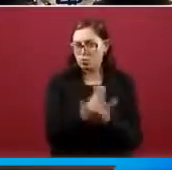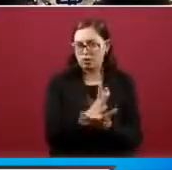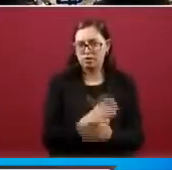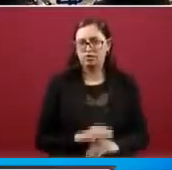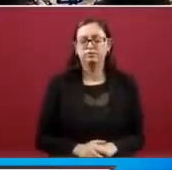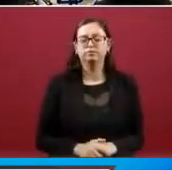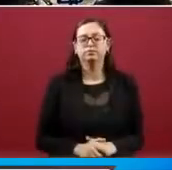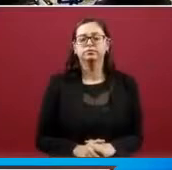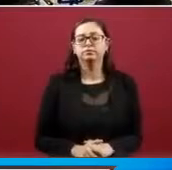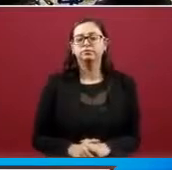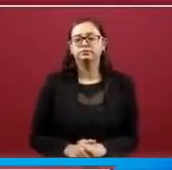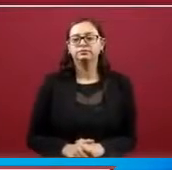6. Purchase of medications